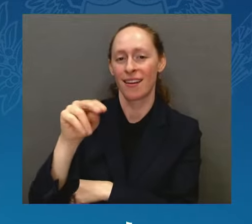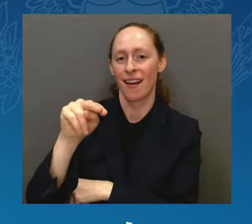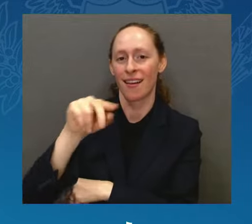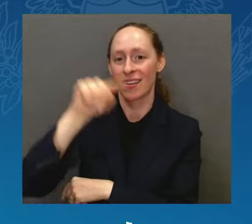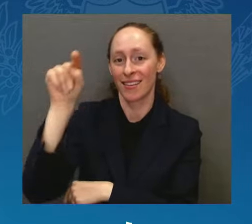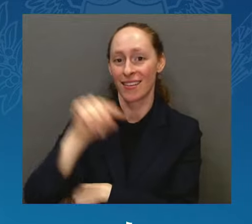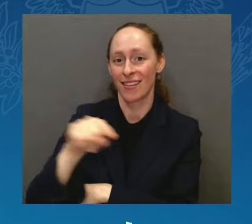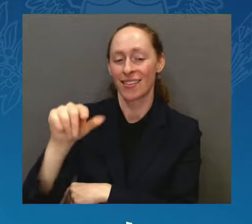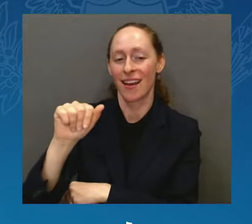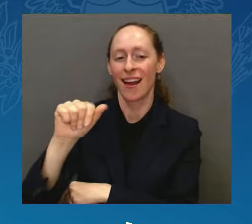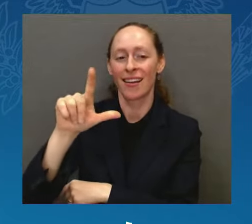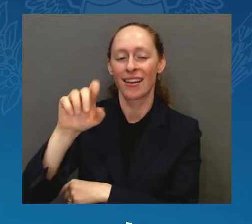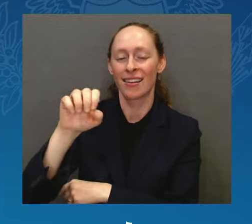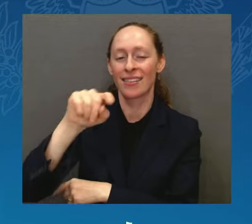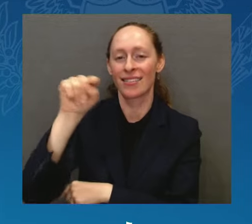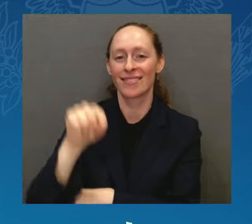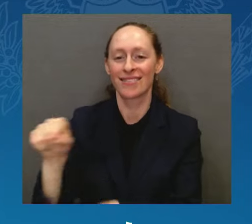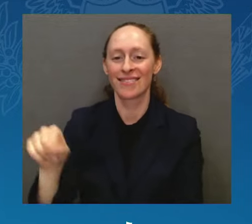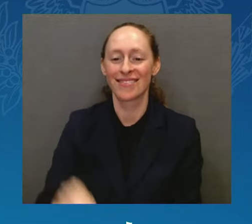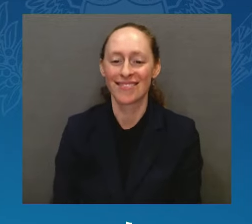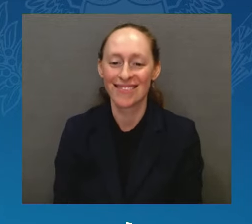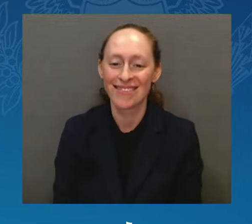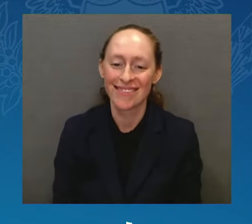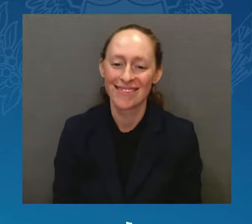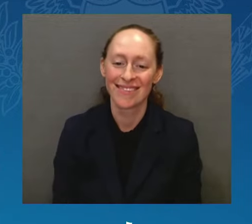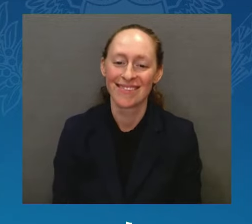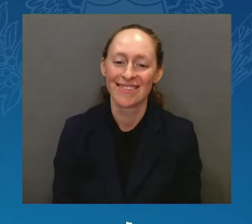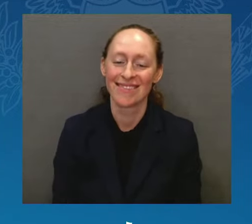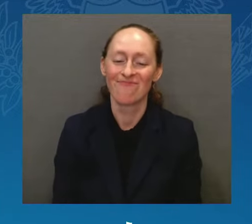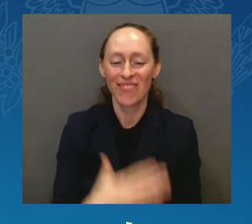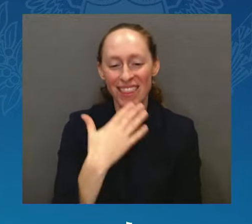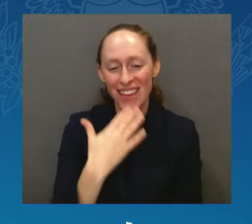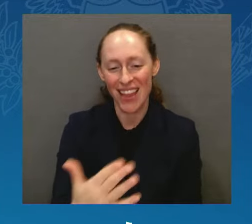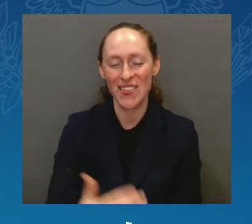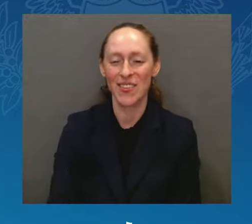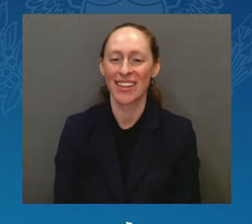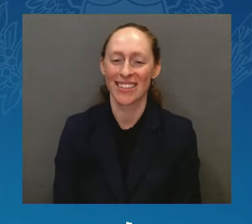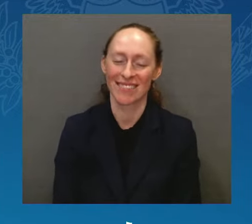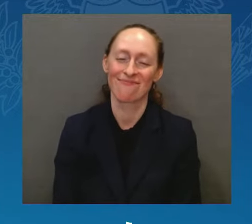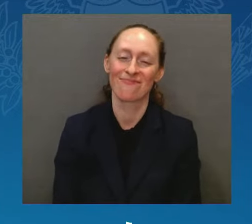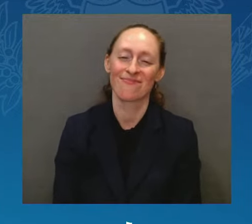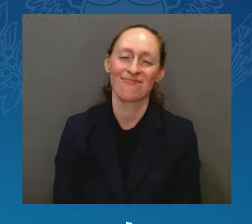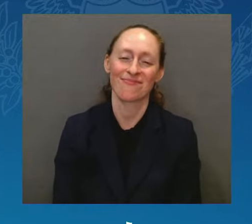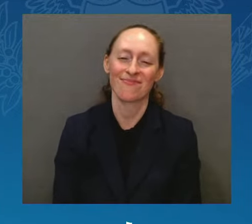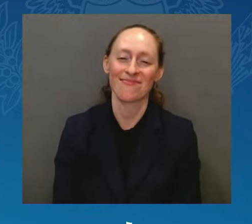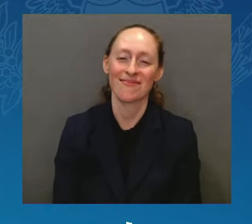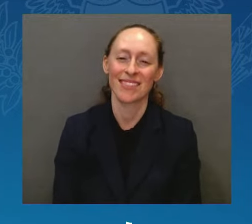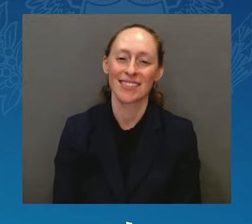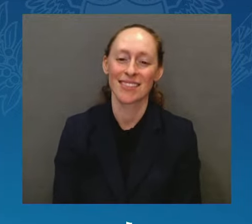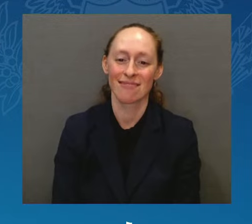Mr. Gonzalez: Thank you. Thank you. It's nice here. It is nice, huh? That's nice.